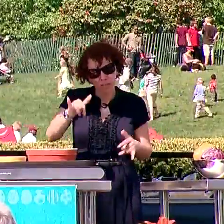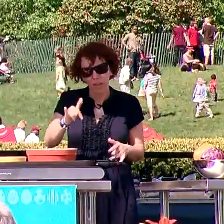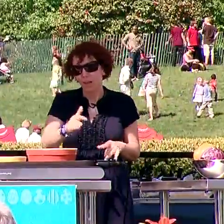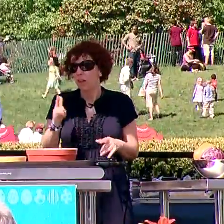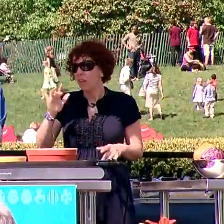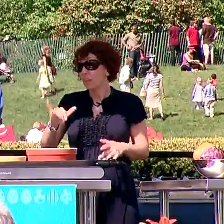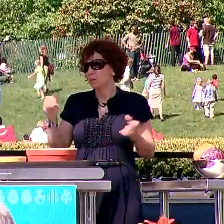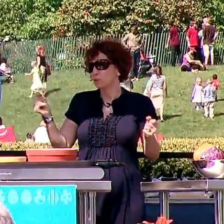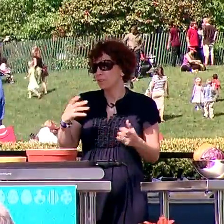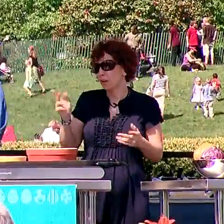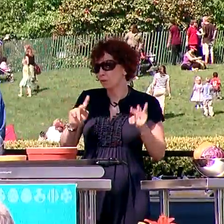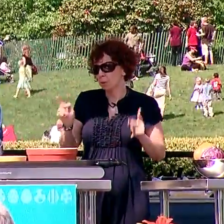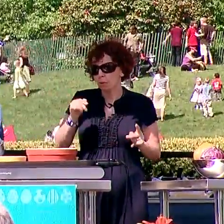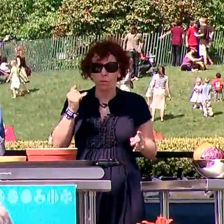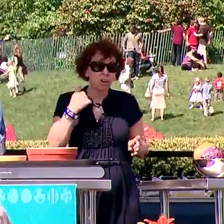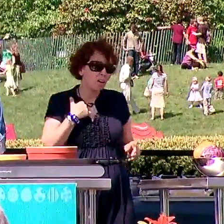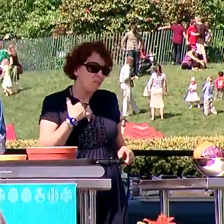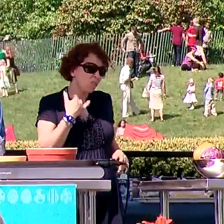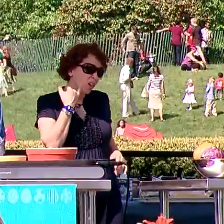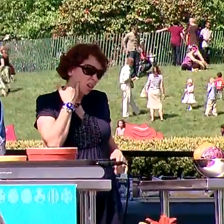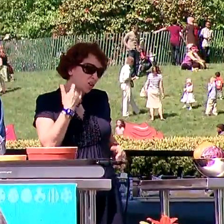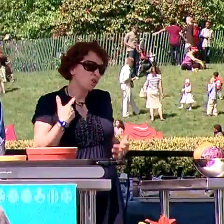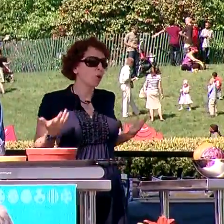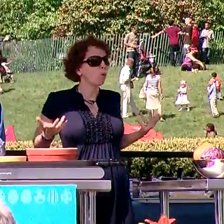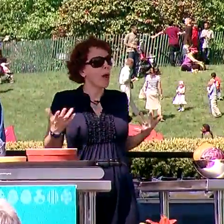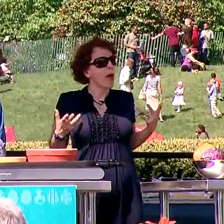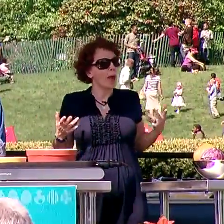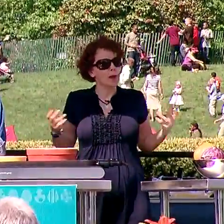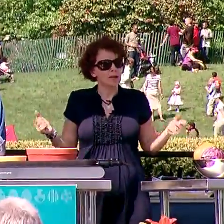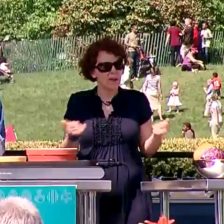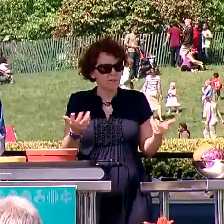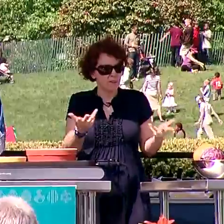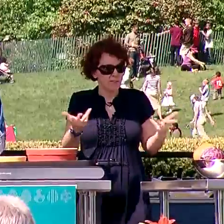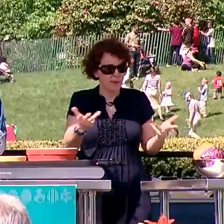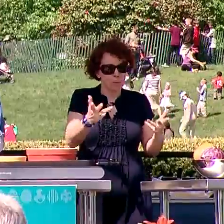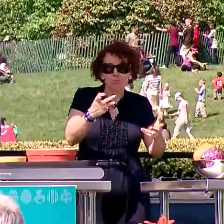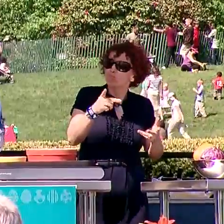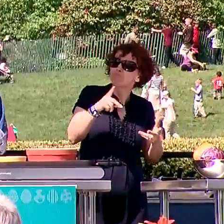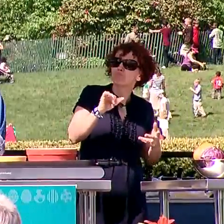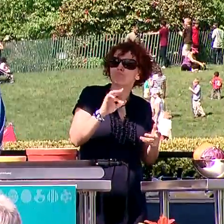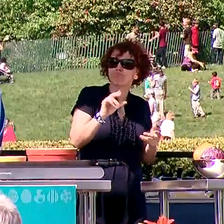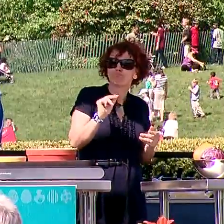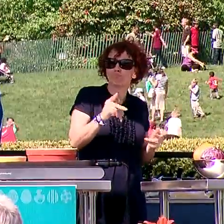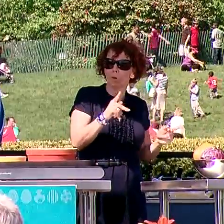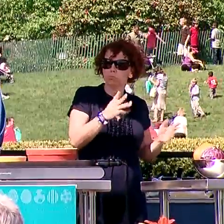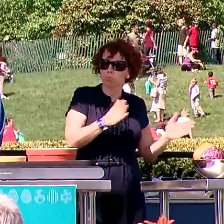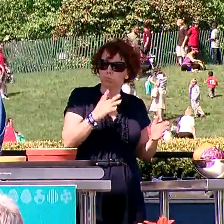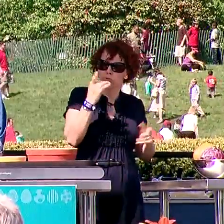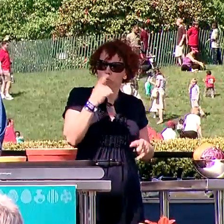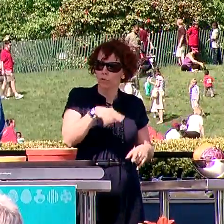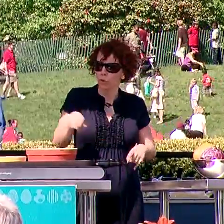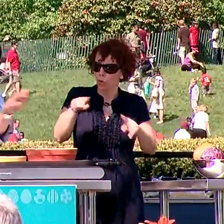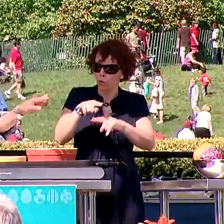You know, if you had the hand and all the prep was done, you'd probably cook a lot more, right? But not you guys, because you guys like to cook.